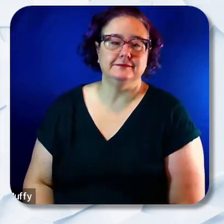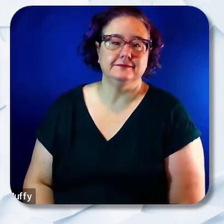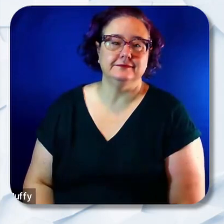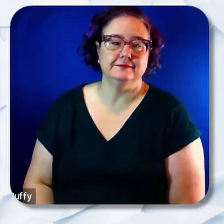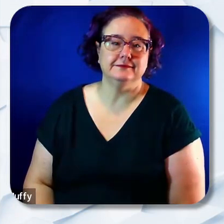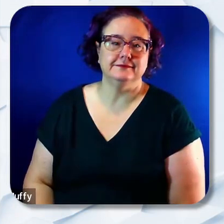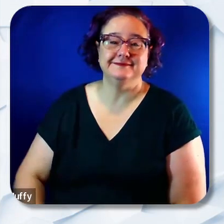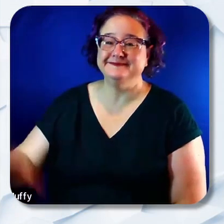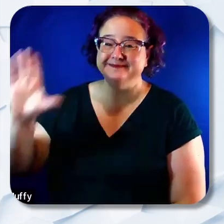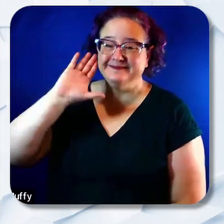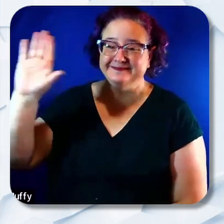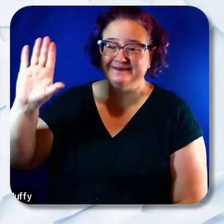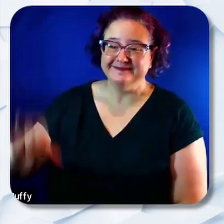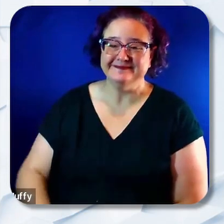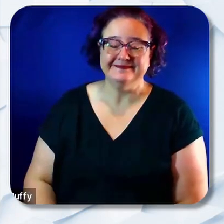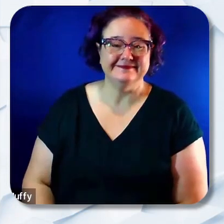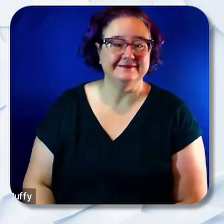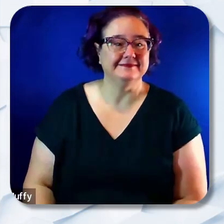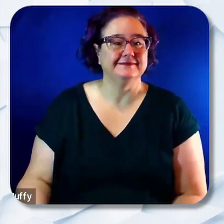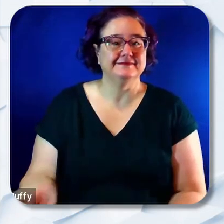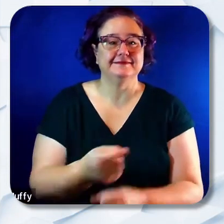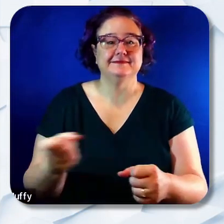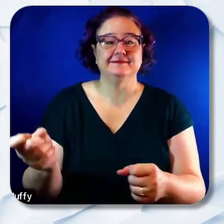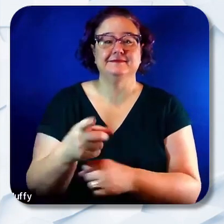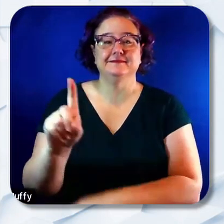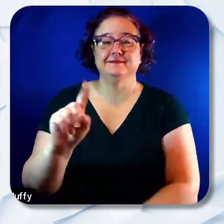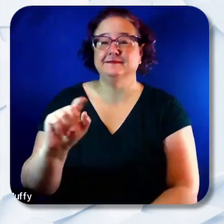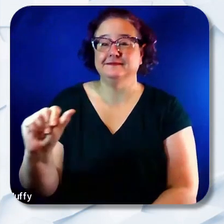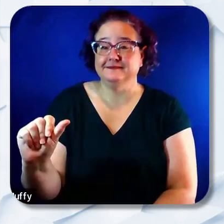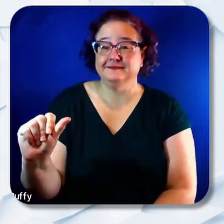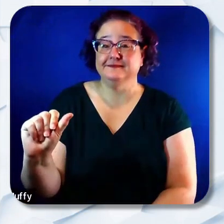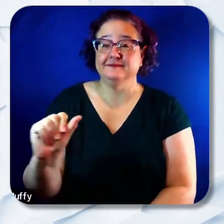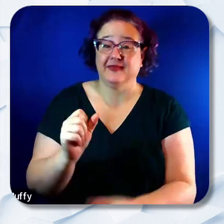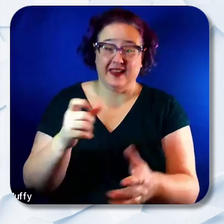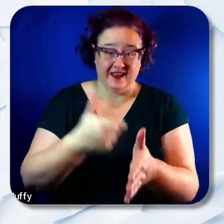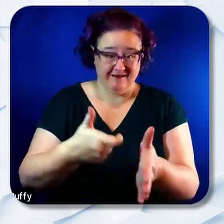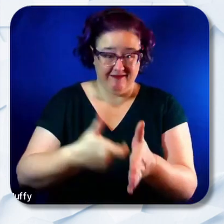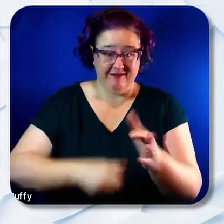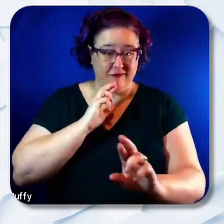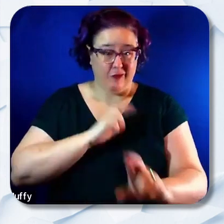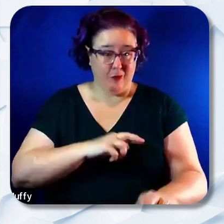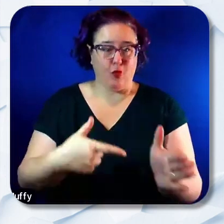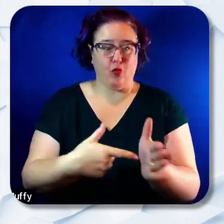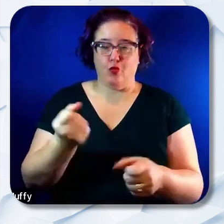An Annual Data and expenditure report will be due each year on or before September 30th